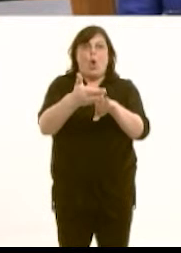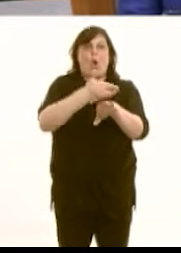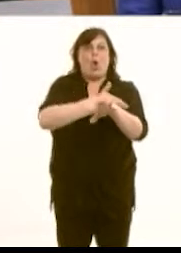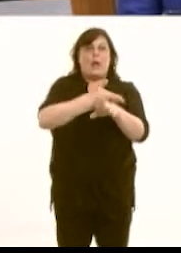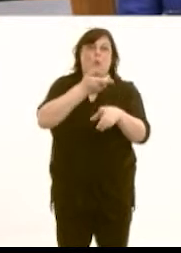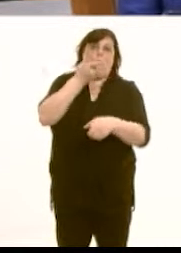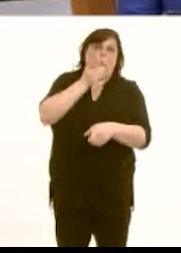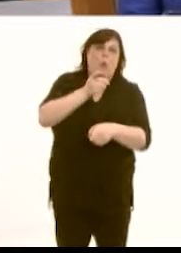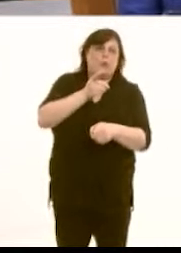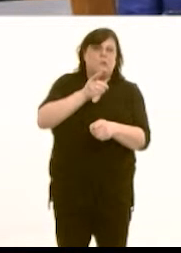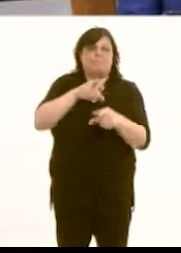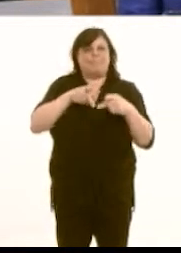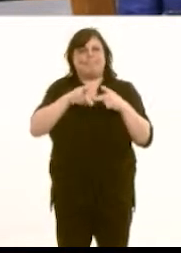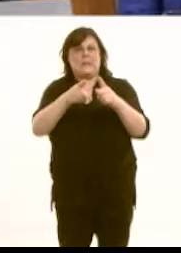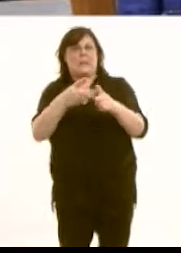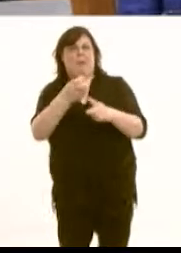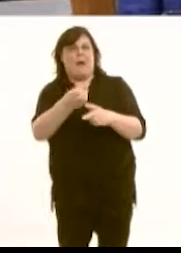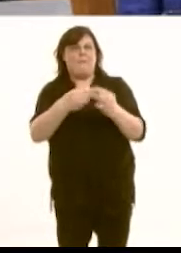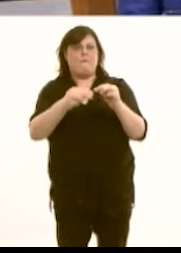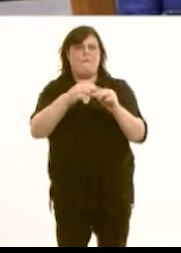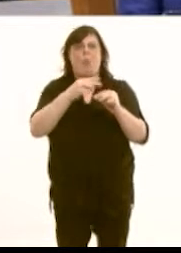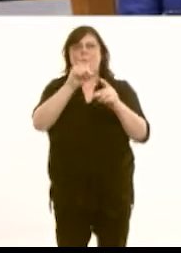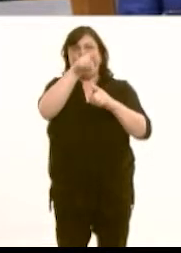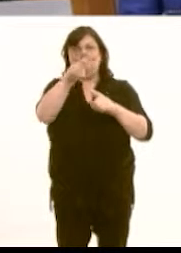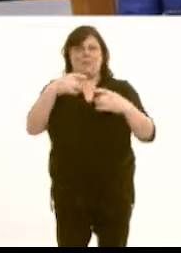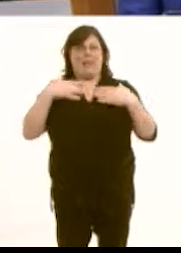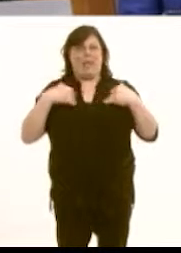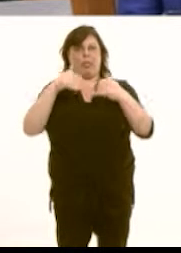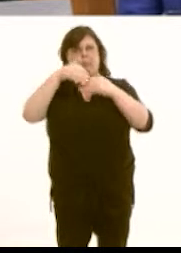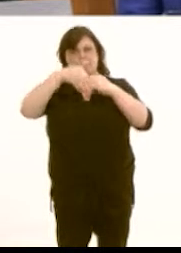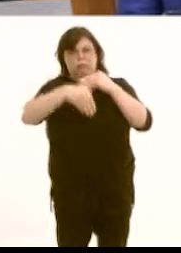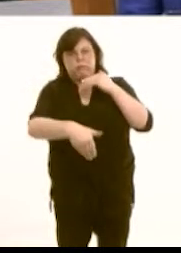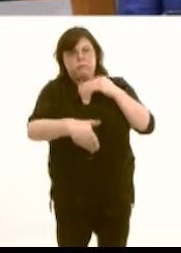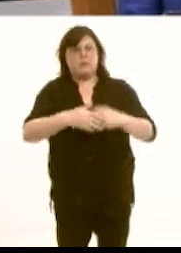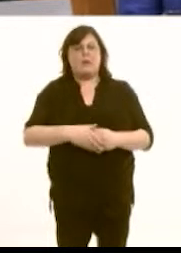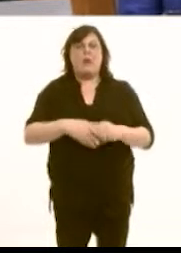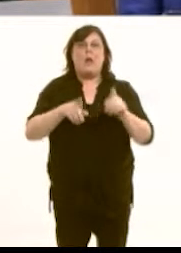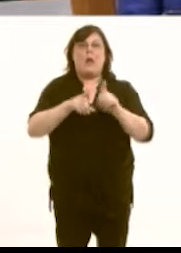times, and there have been significant improvements in sepsis and stroke care and outcomes.